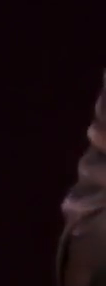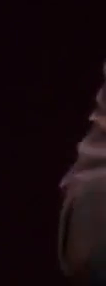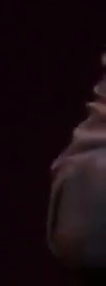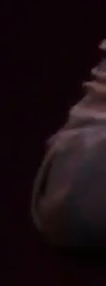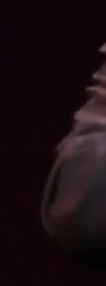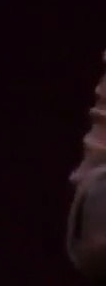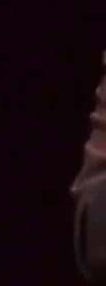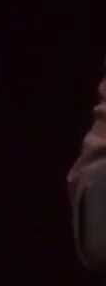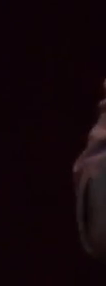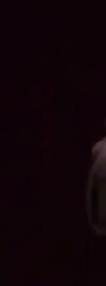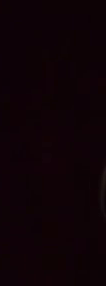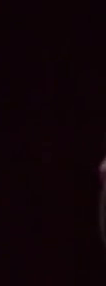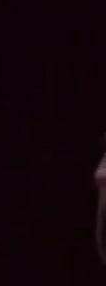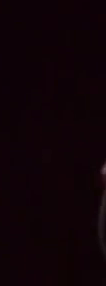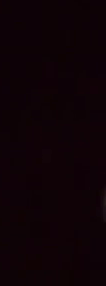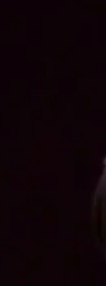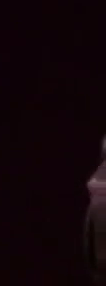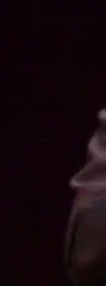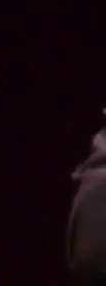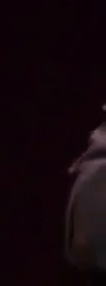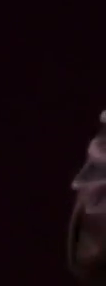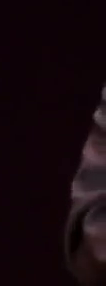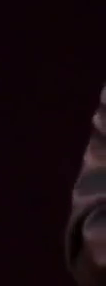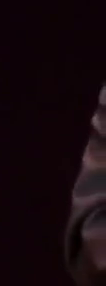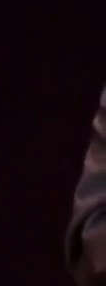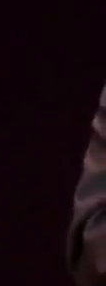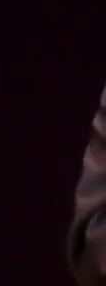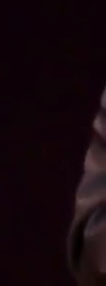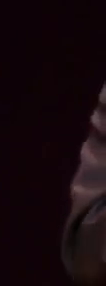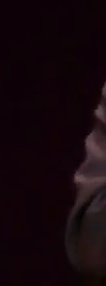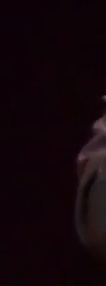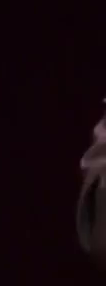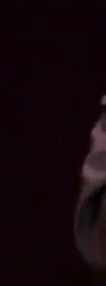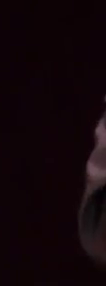IF WE ARE ONLY TALKING TO OURSELVES, WE ARE NOT GOING TO